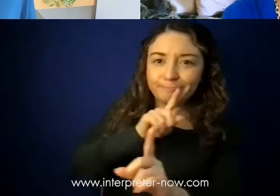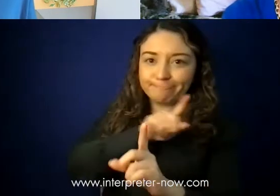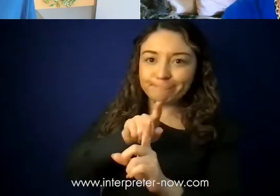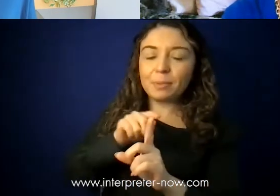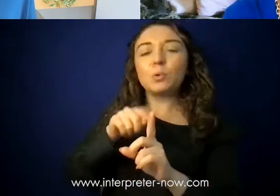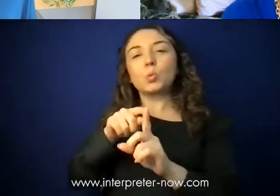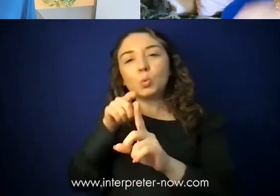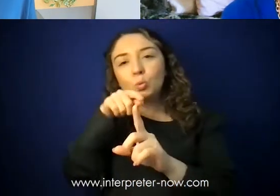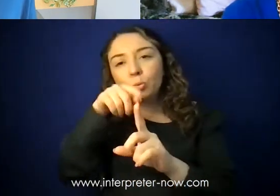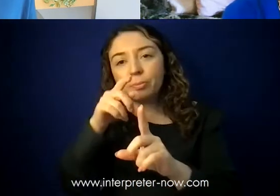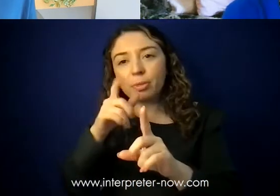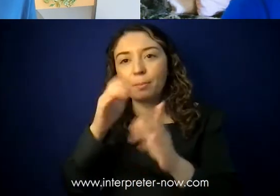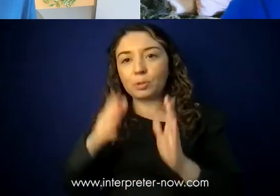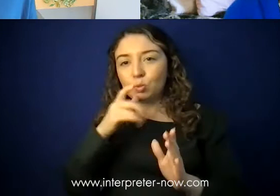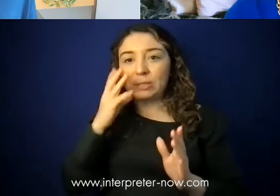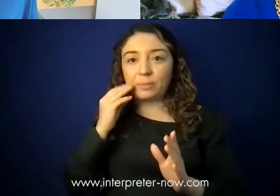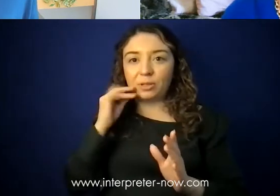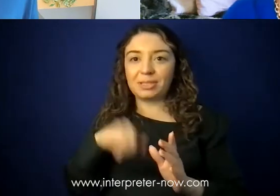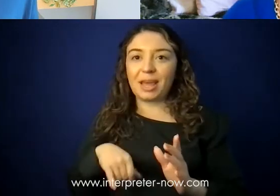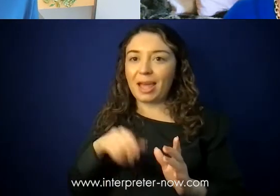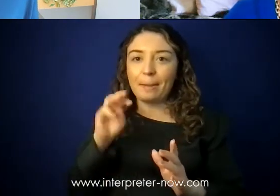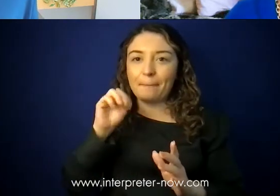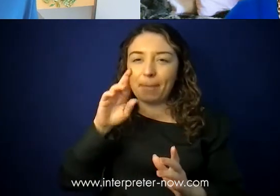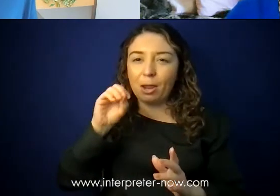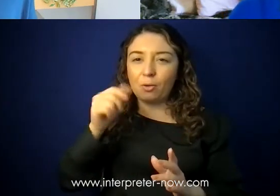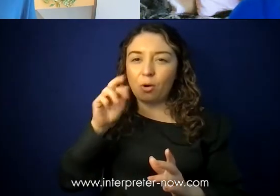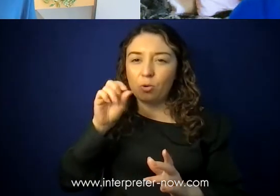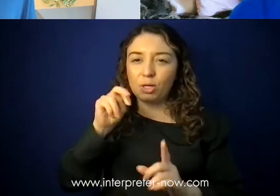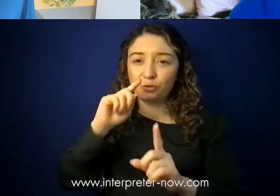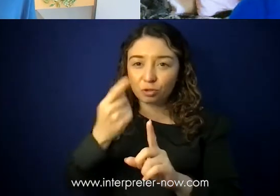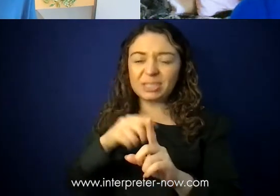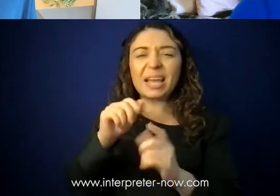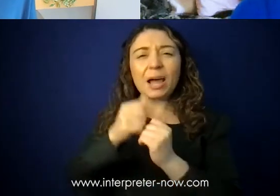What can I do to support you? Anything else you want to share there?"